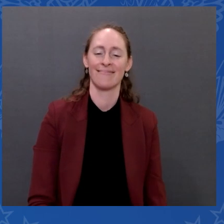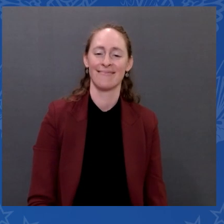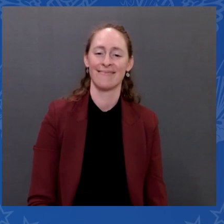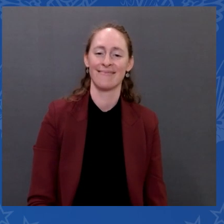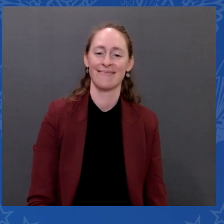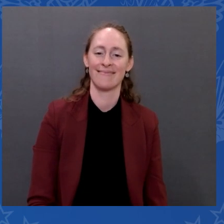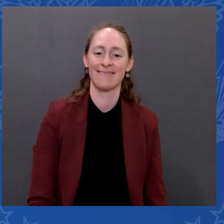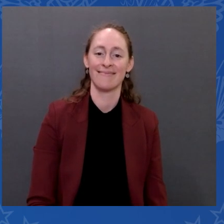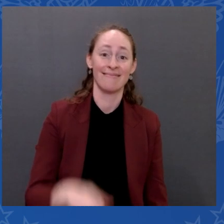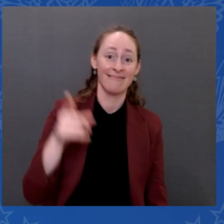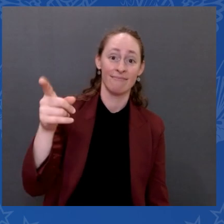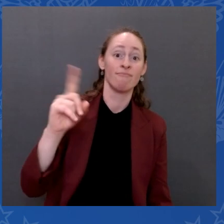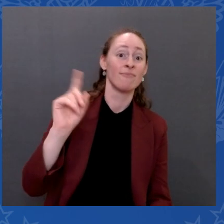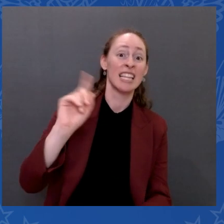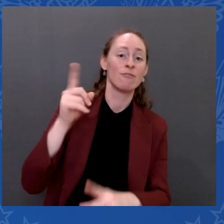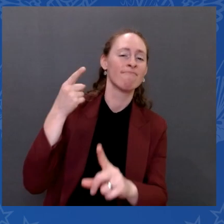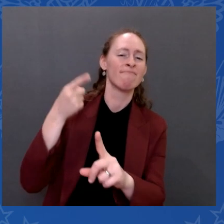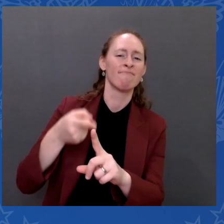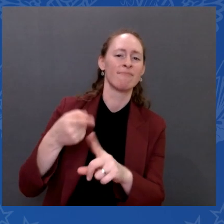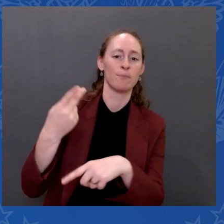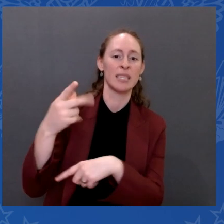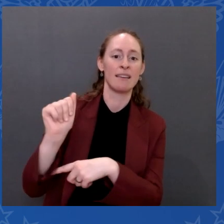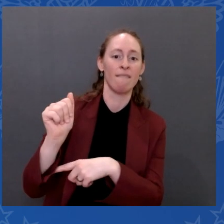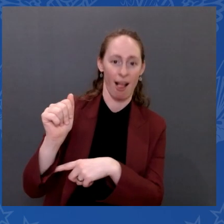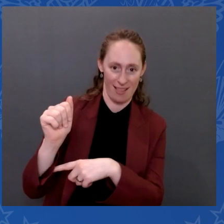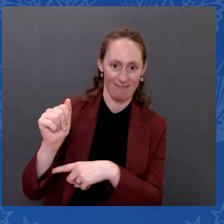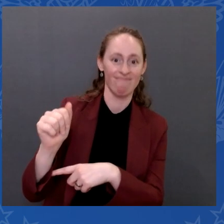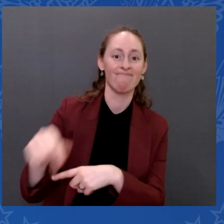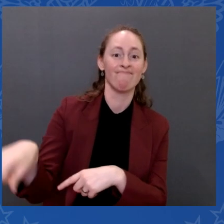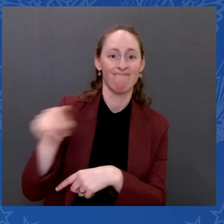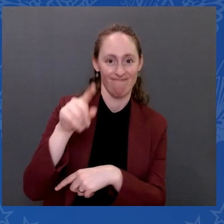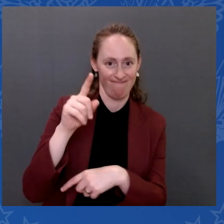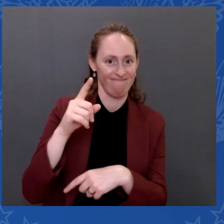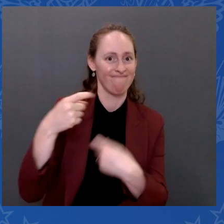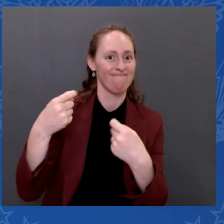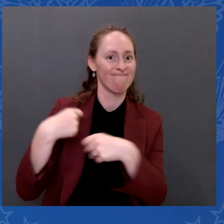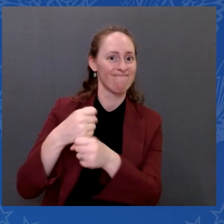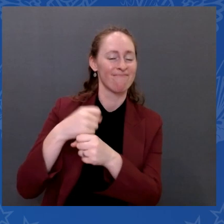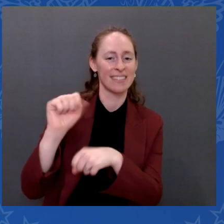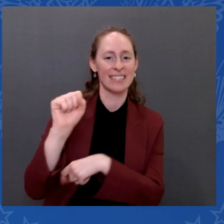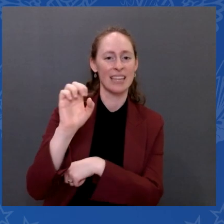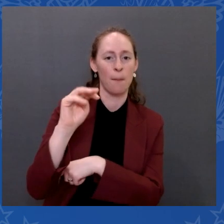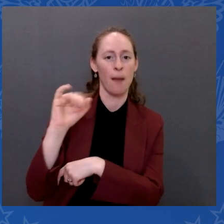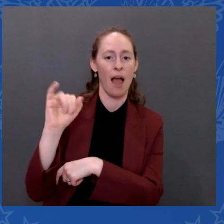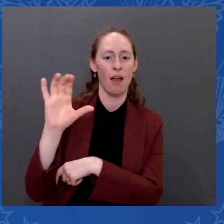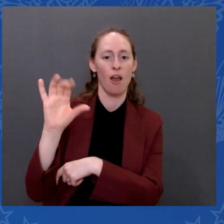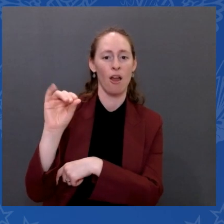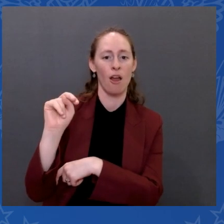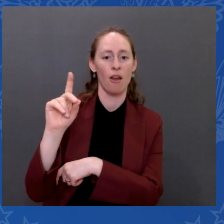the only plant that we know of in the United States that's union represented. With the passage of this bill